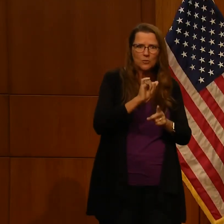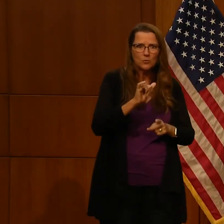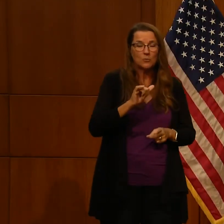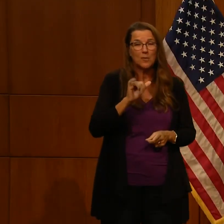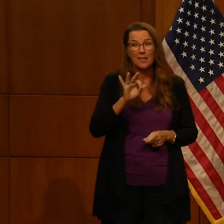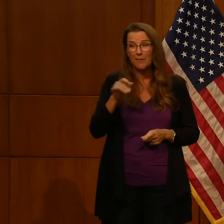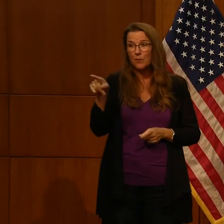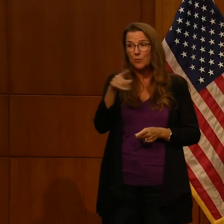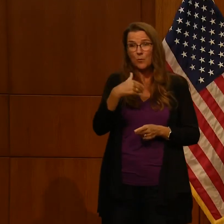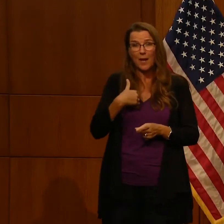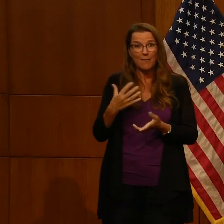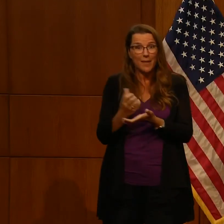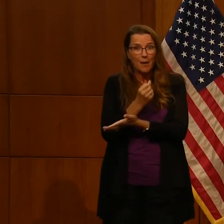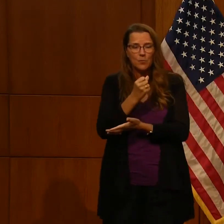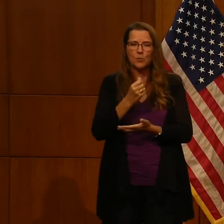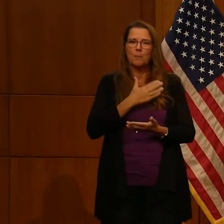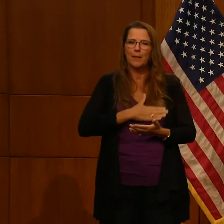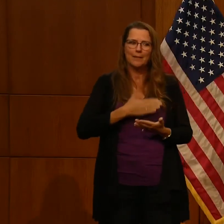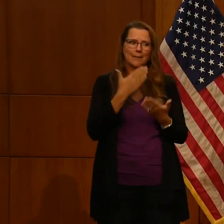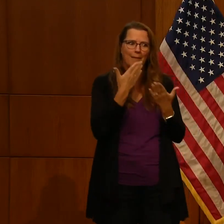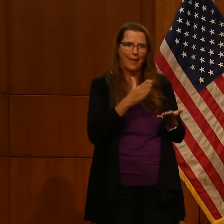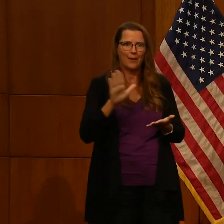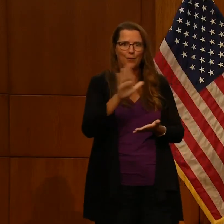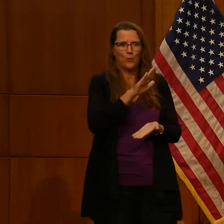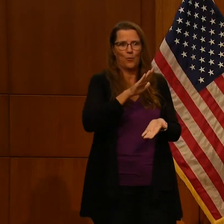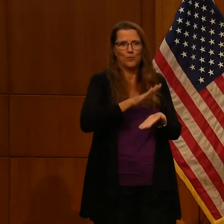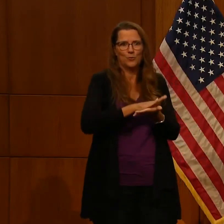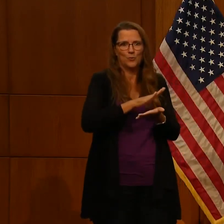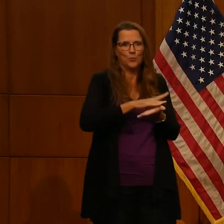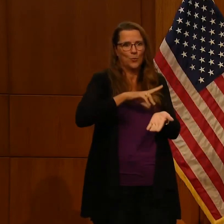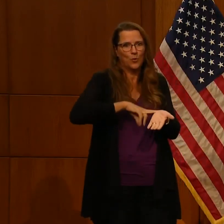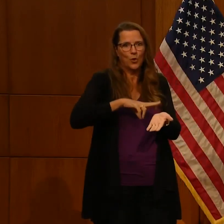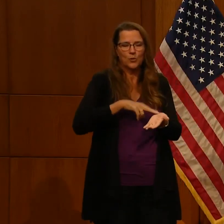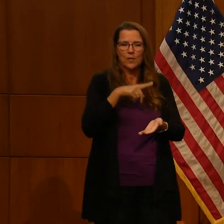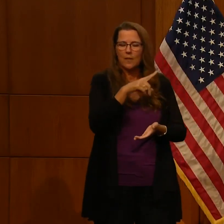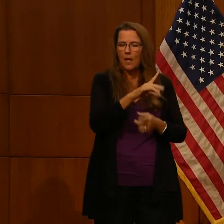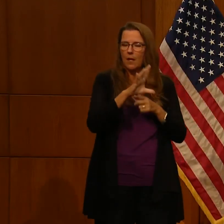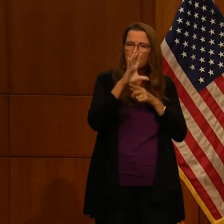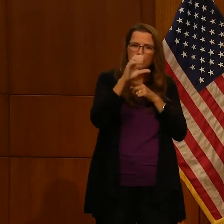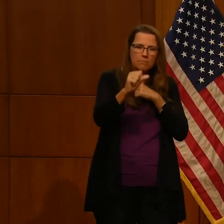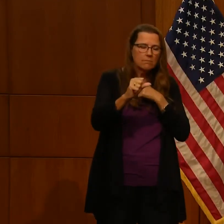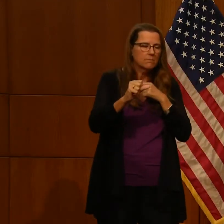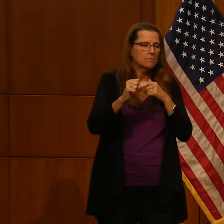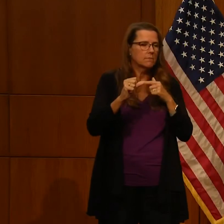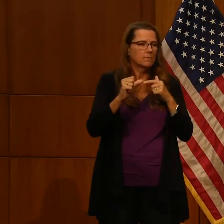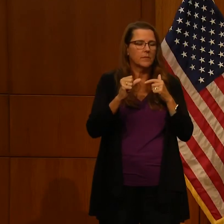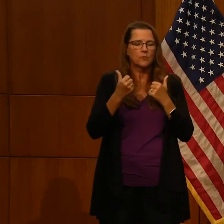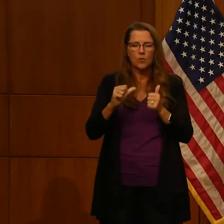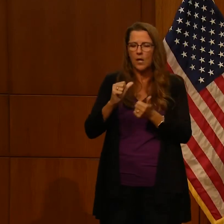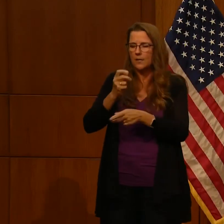SAY TO ANYONE OUT THERE. IF YOU GET AN OPPORTUNITY, THANK YOUR